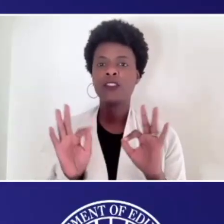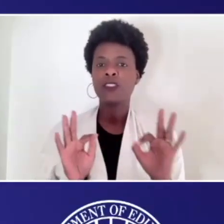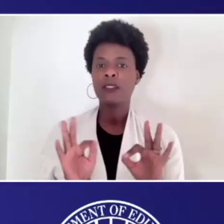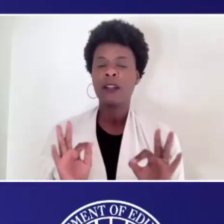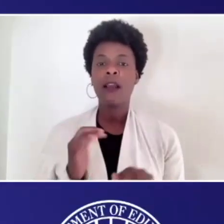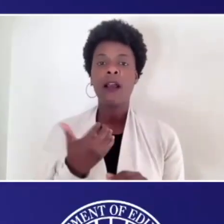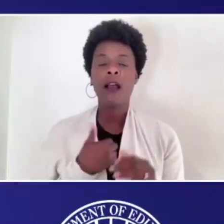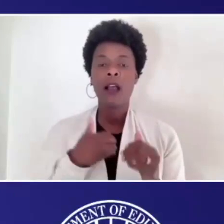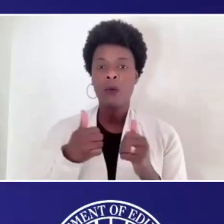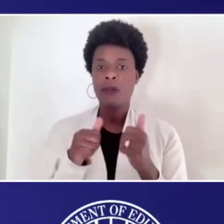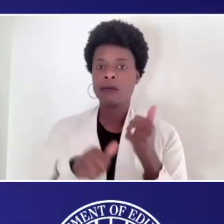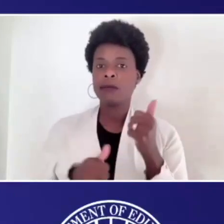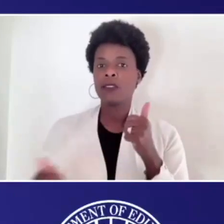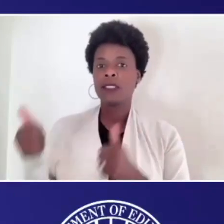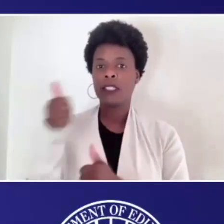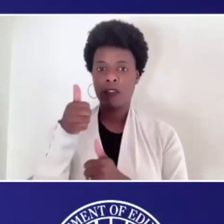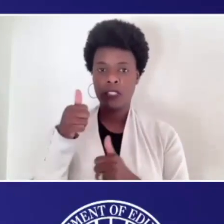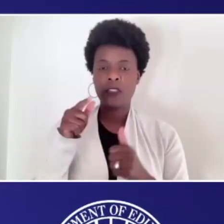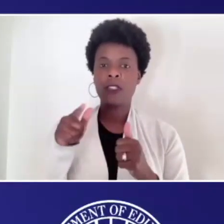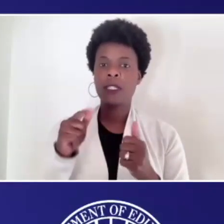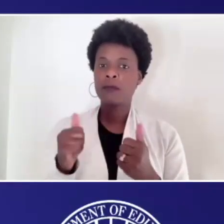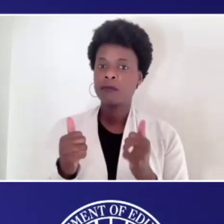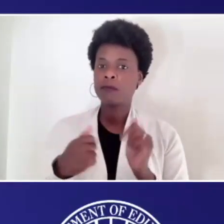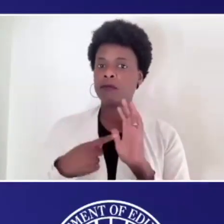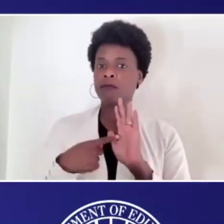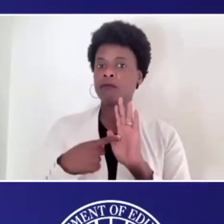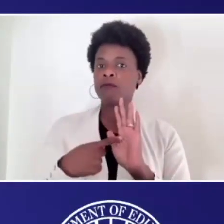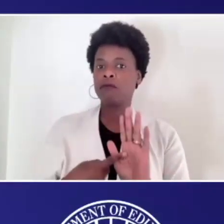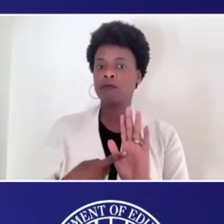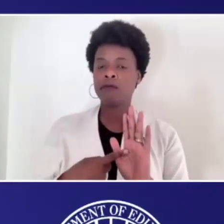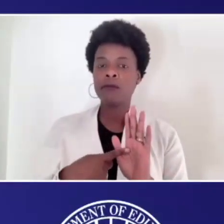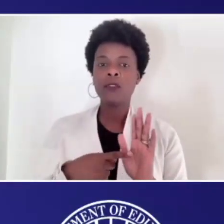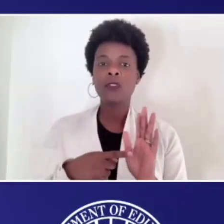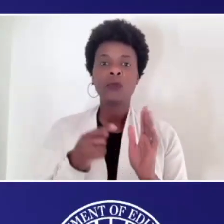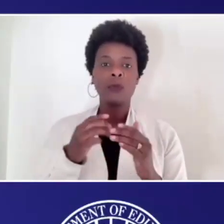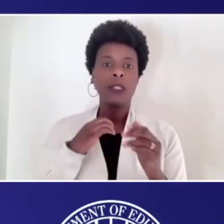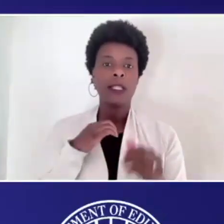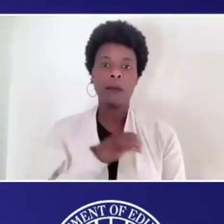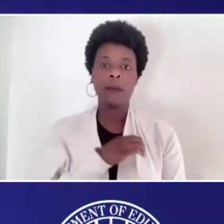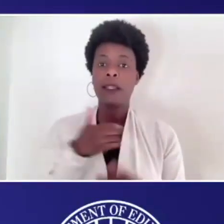presented to the committee. During negotiations, we heard from you that